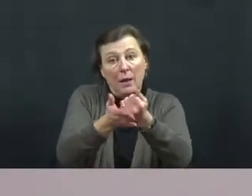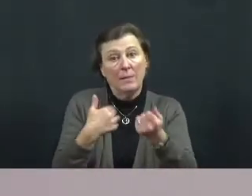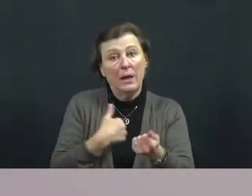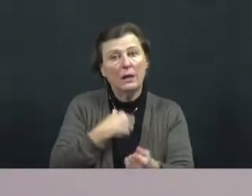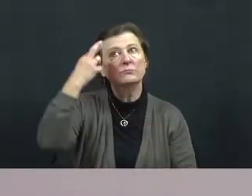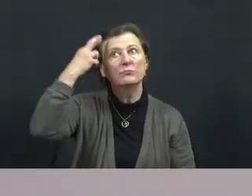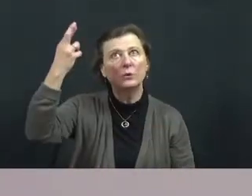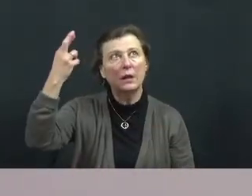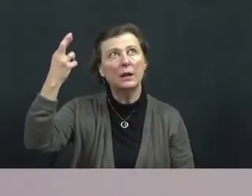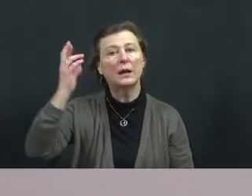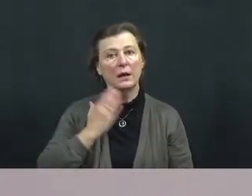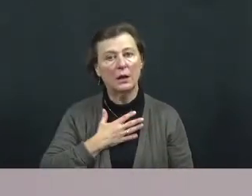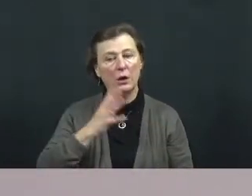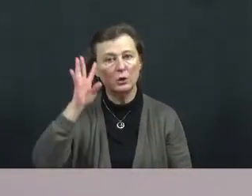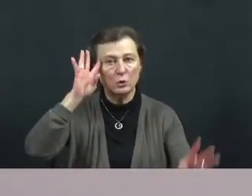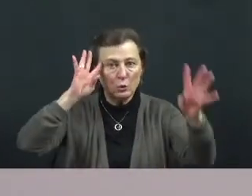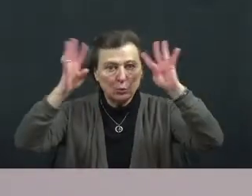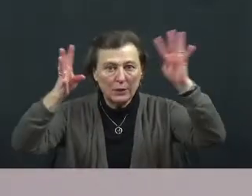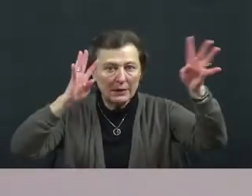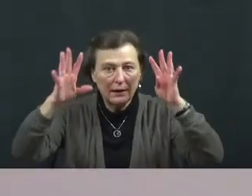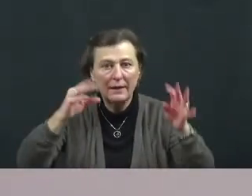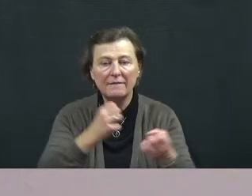creative and our loving potential.